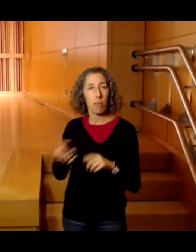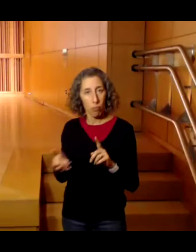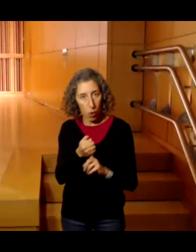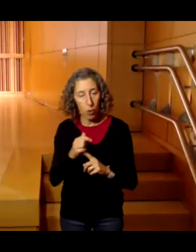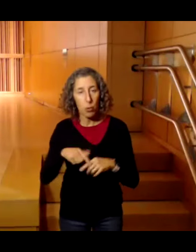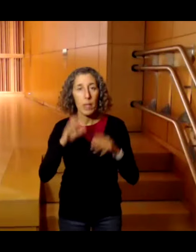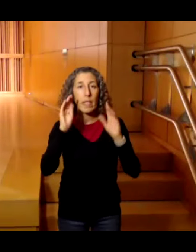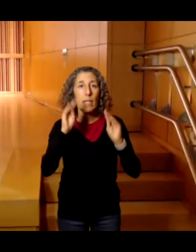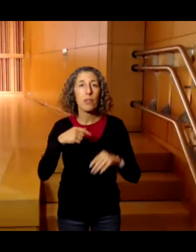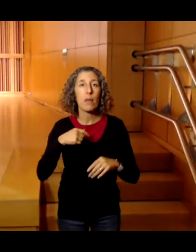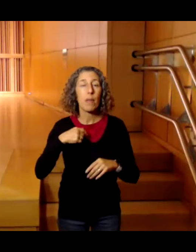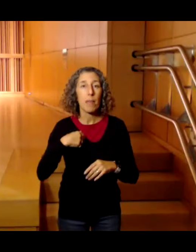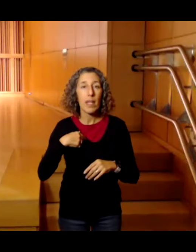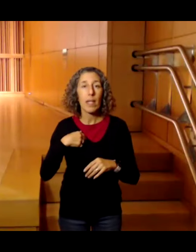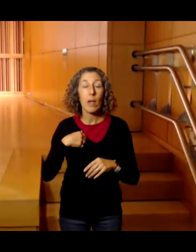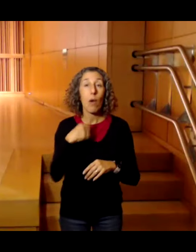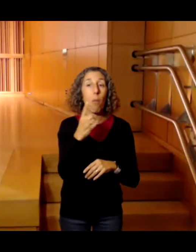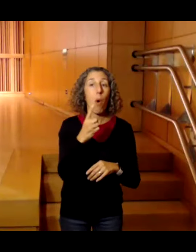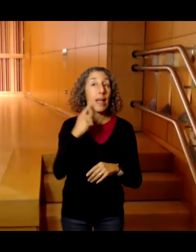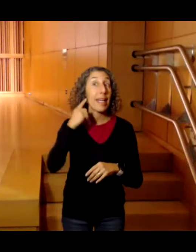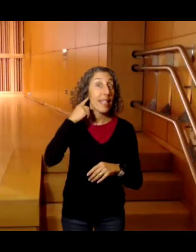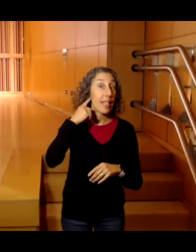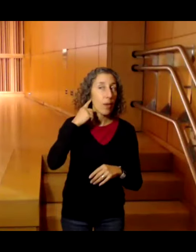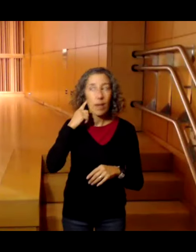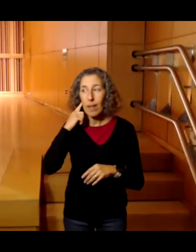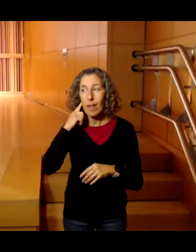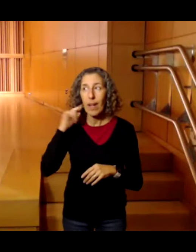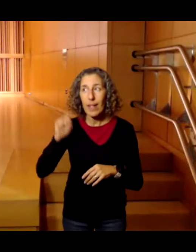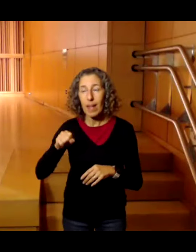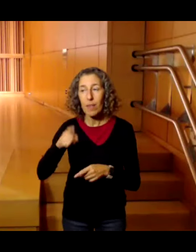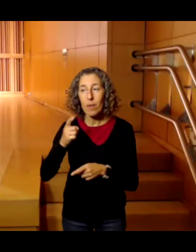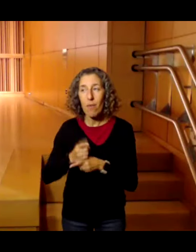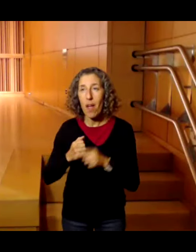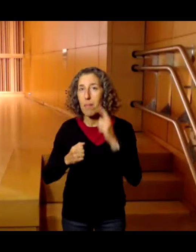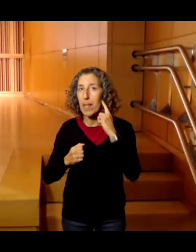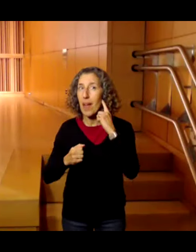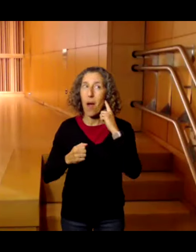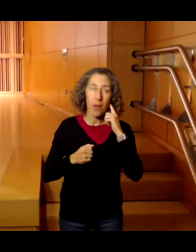The other ear still stuck on Dagmaui Wufshit. I don't mean to be cantankerous.